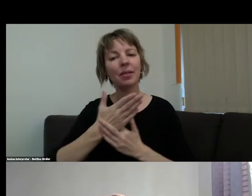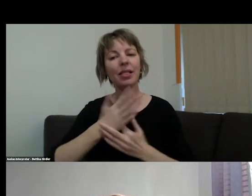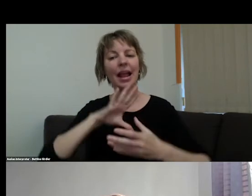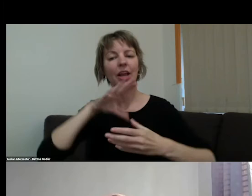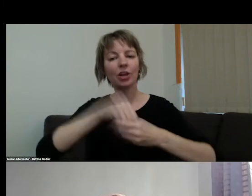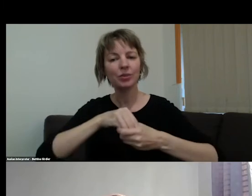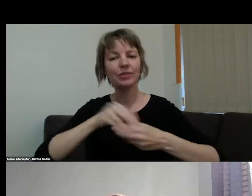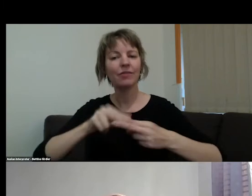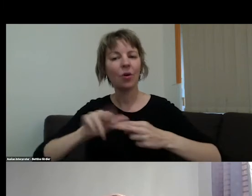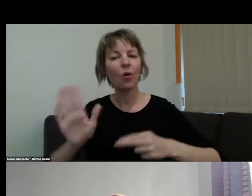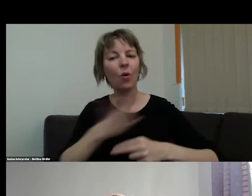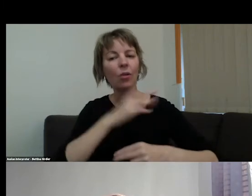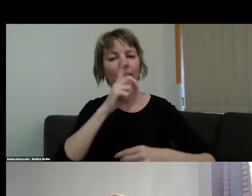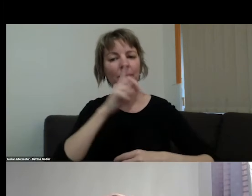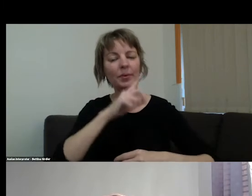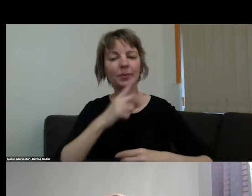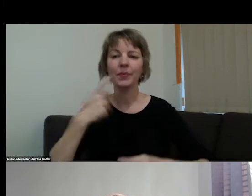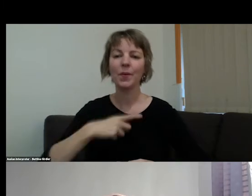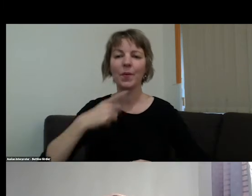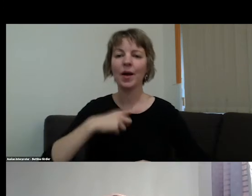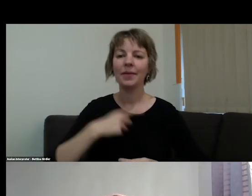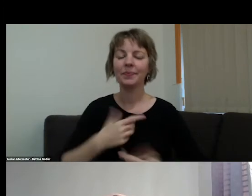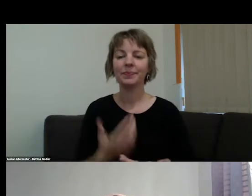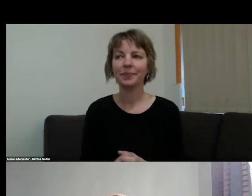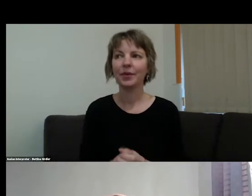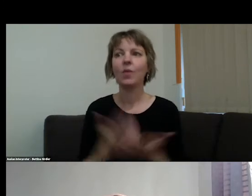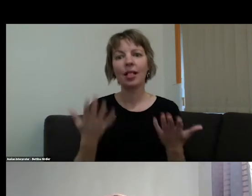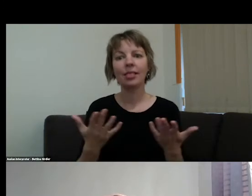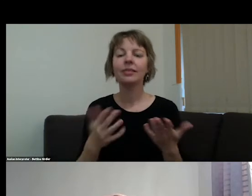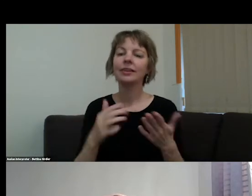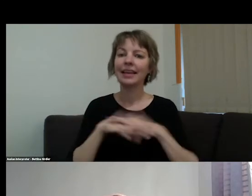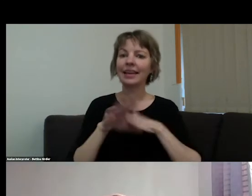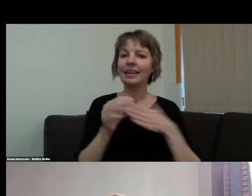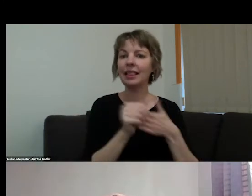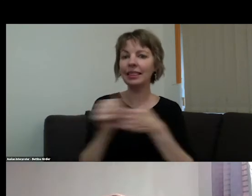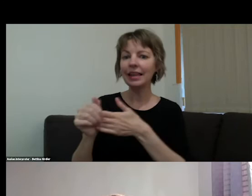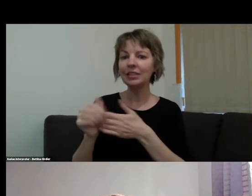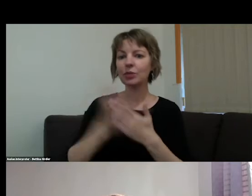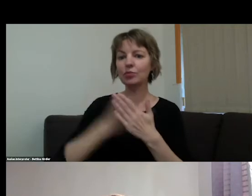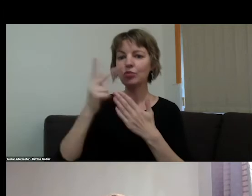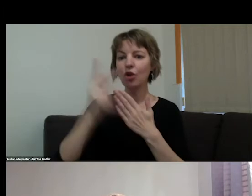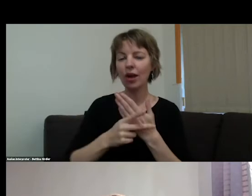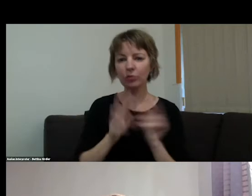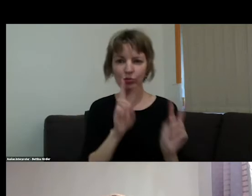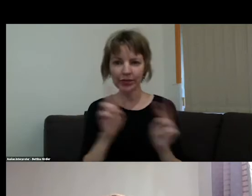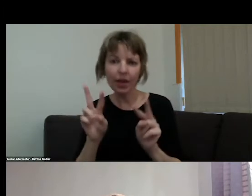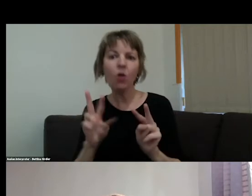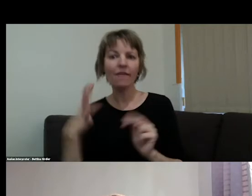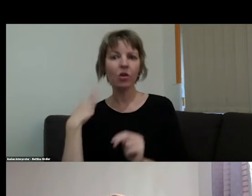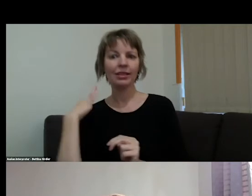is what I see in our leadership programs and the importance of volunteerism and the importance of all of these things that we do